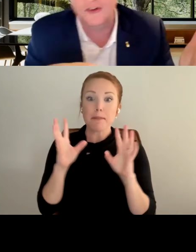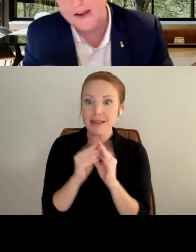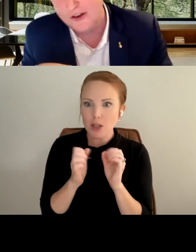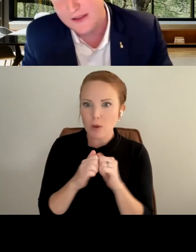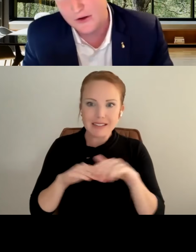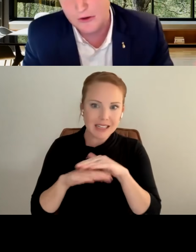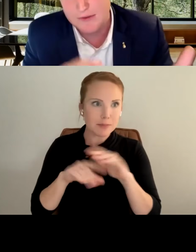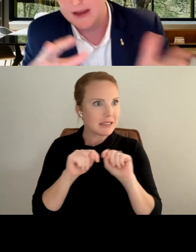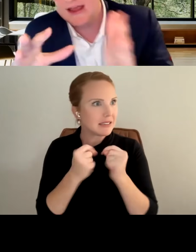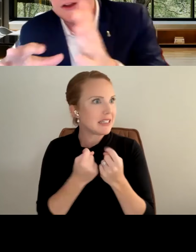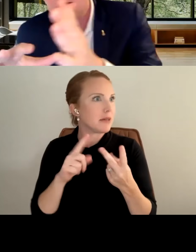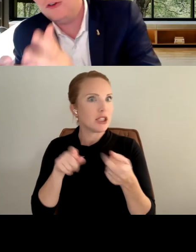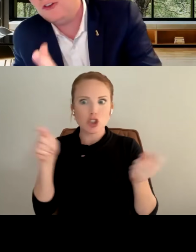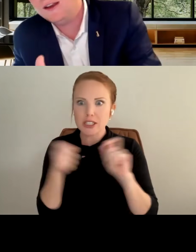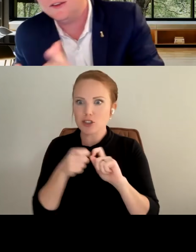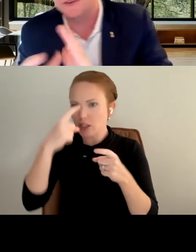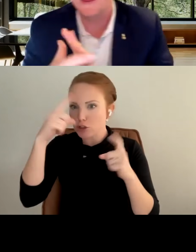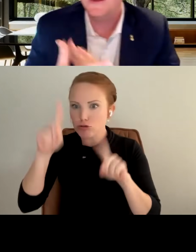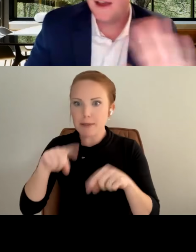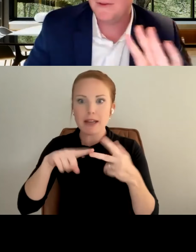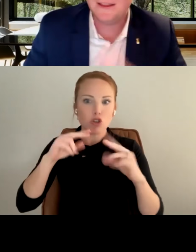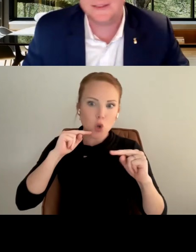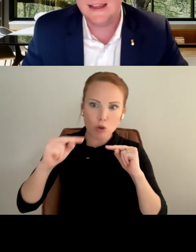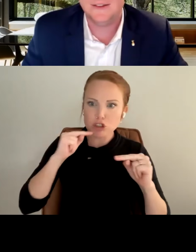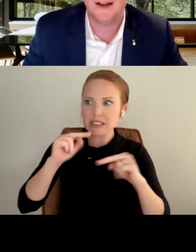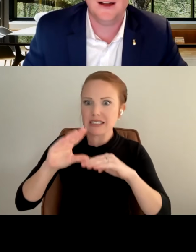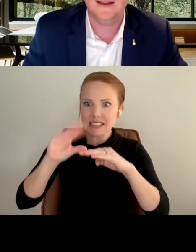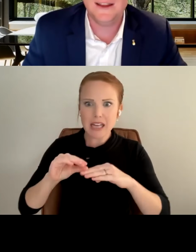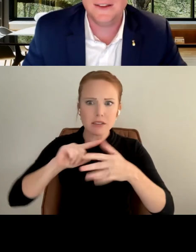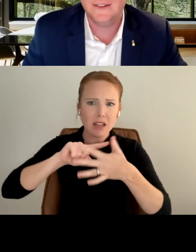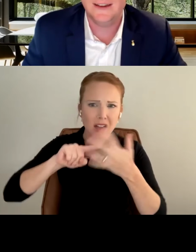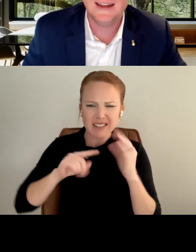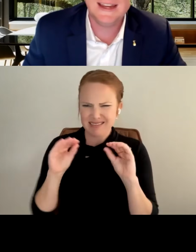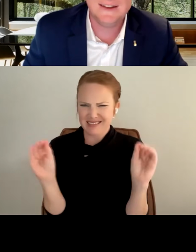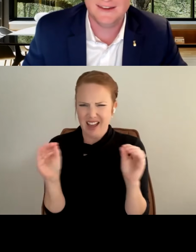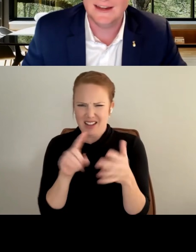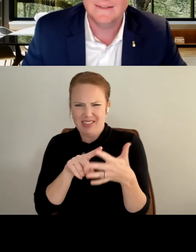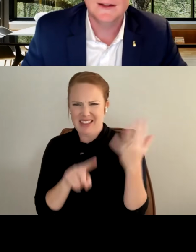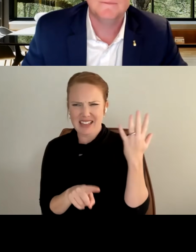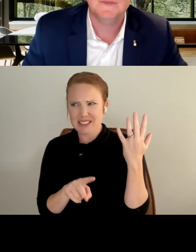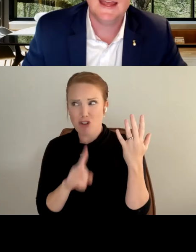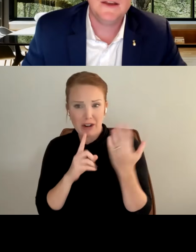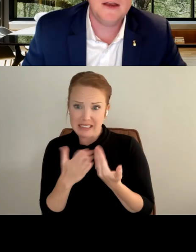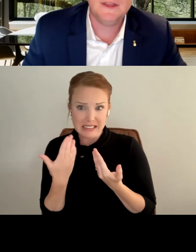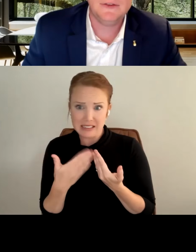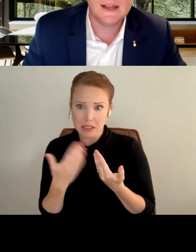changing the agreement, negotiating discounts, none of these things is easy and none of these